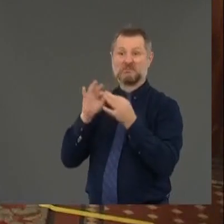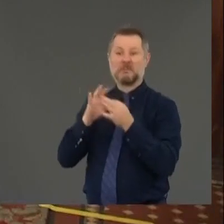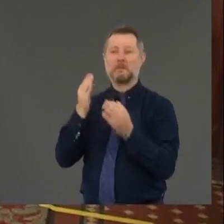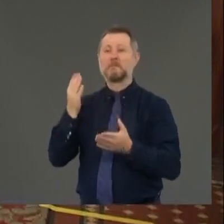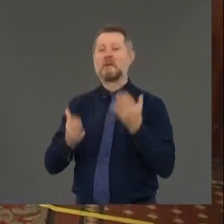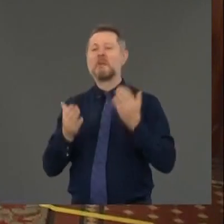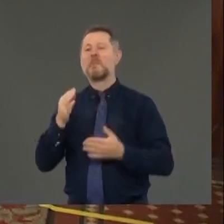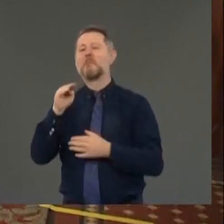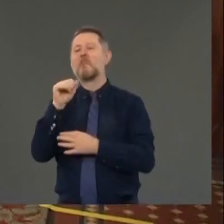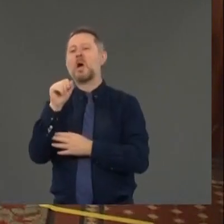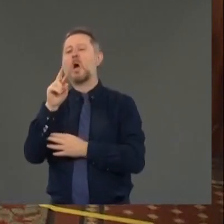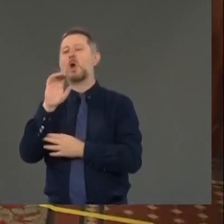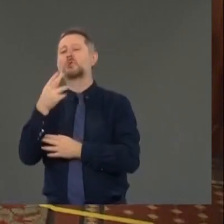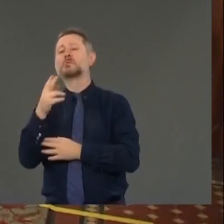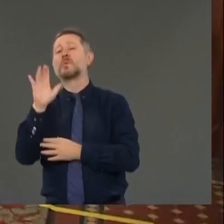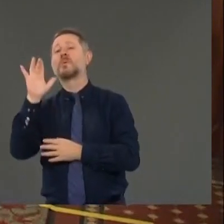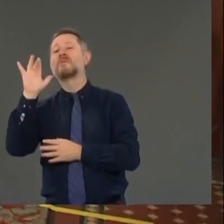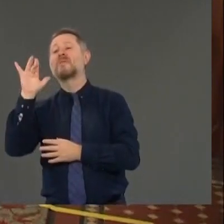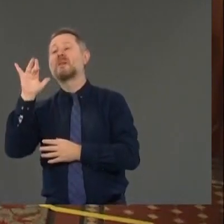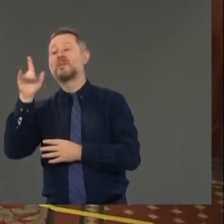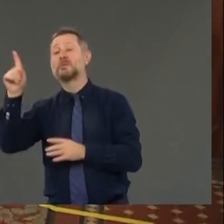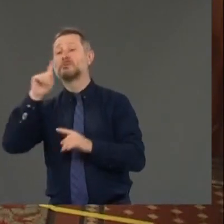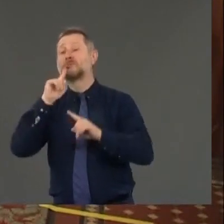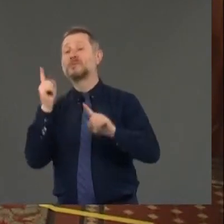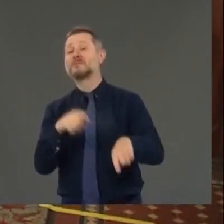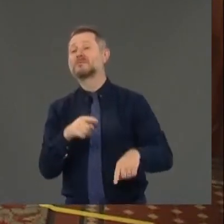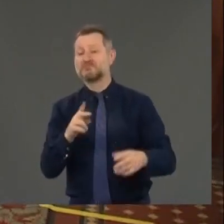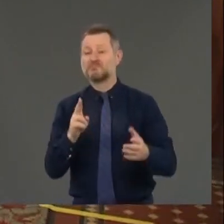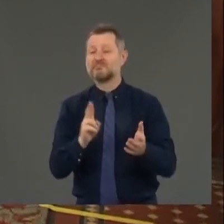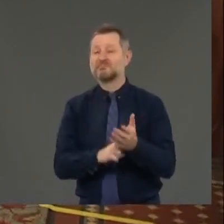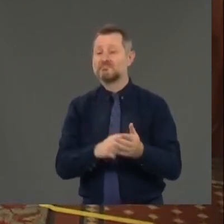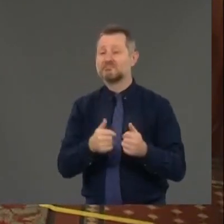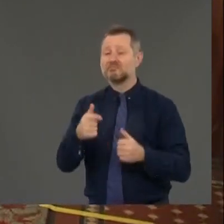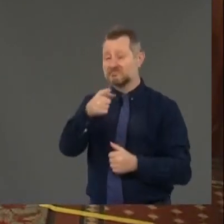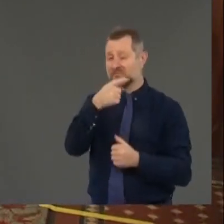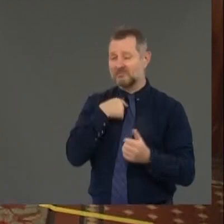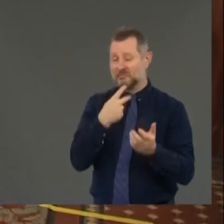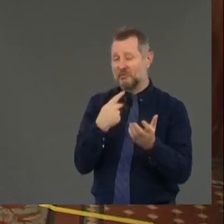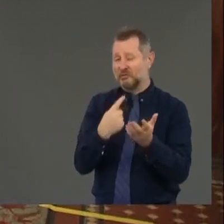SPECIFICALLY THOSE THAT STUDY NURSING HOMES, THEY HAVE SAID